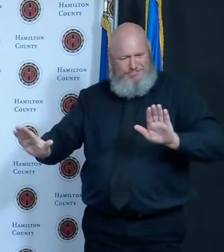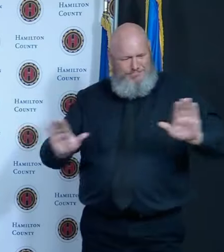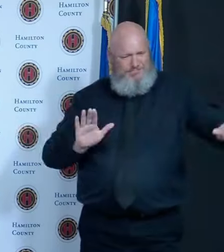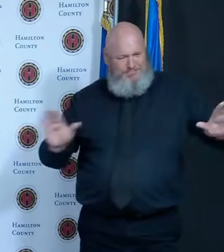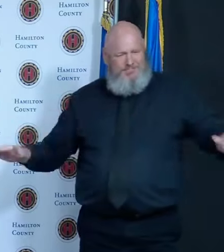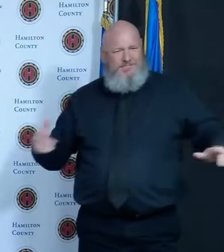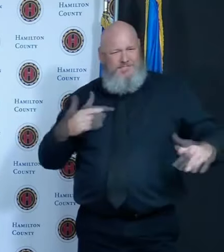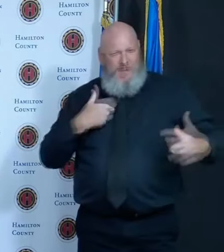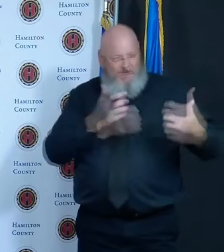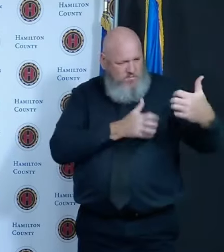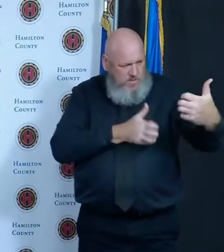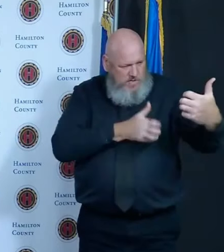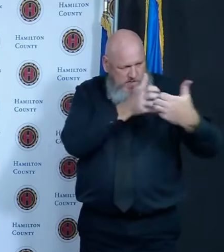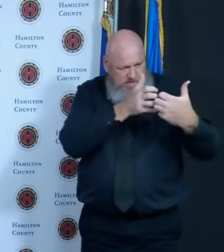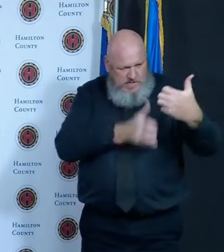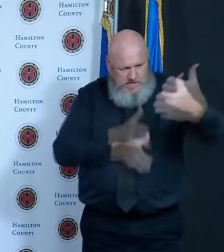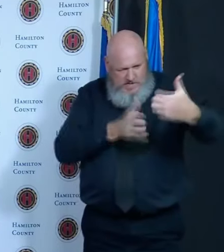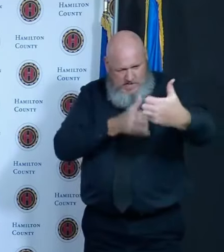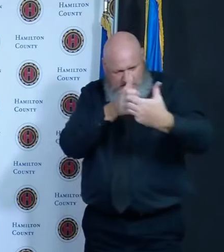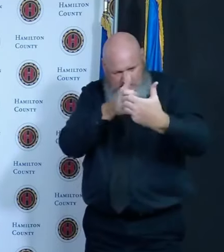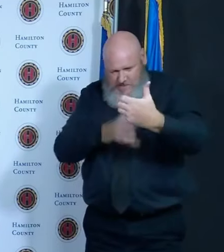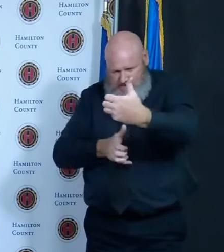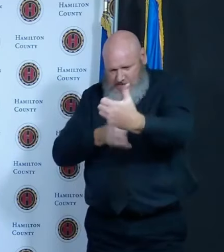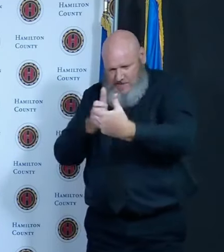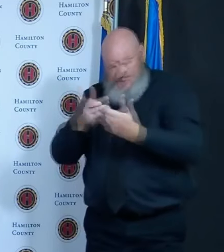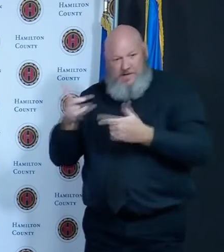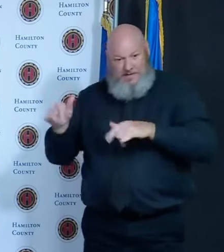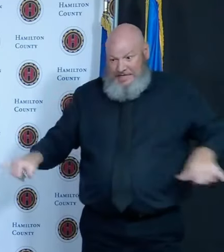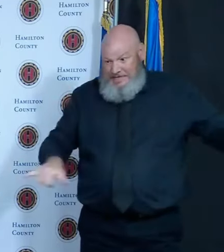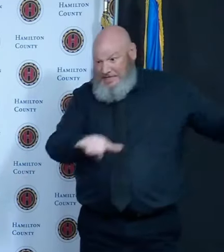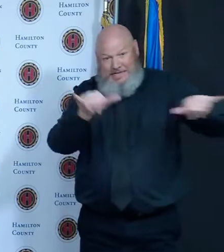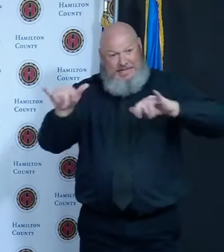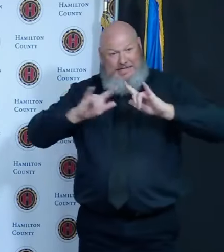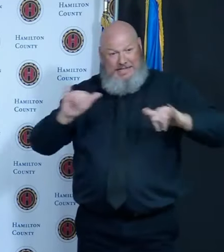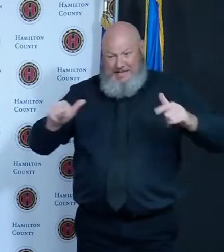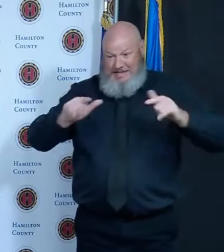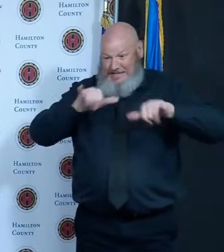have to recognize what their particular needs are and how to protect both their